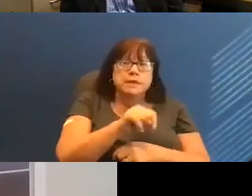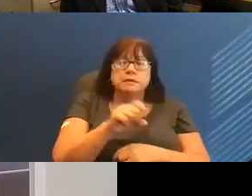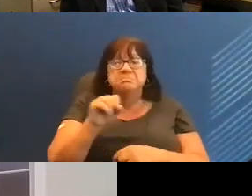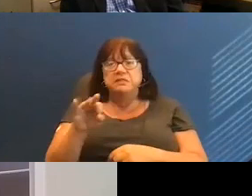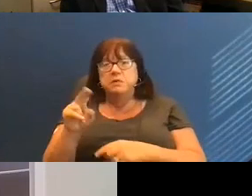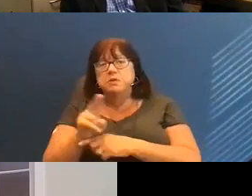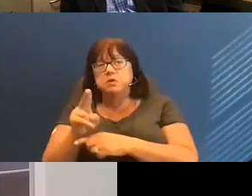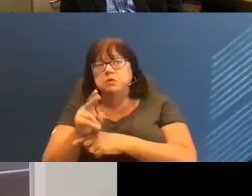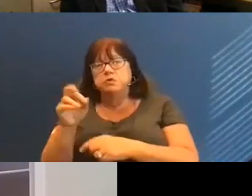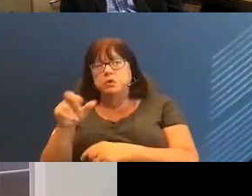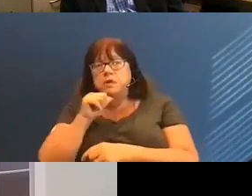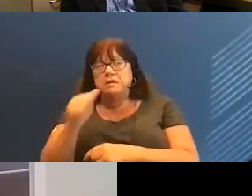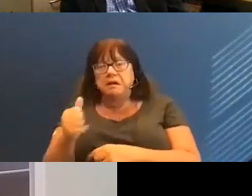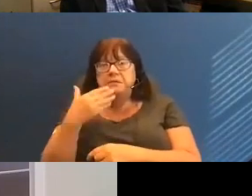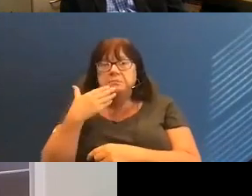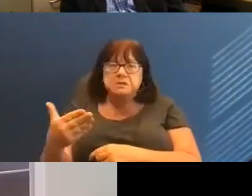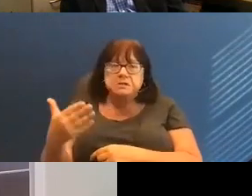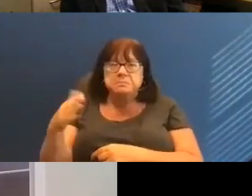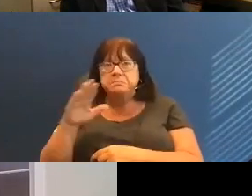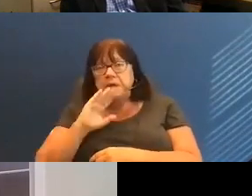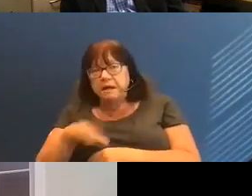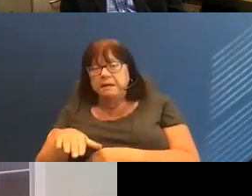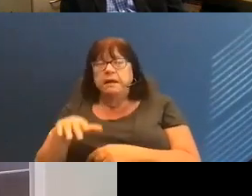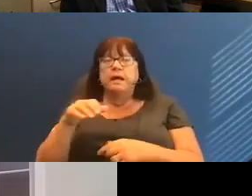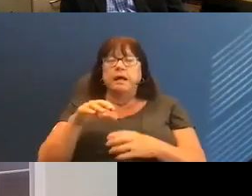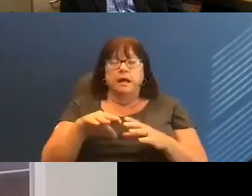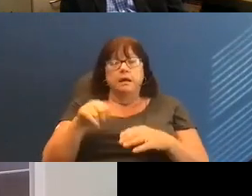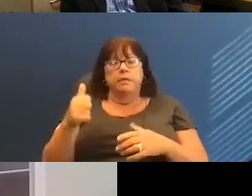A couple others are open stacks which is another open textbook site and then we have